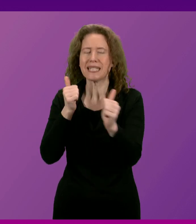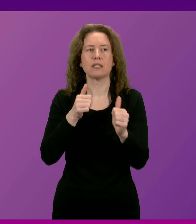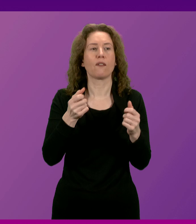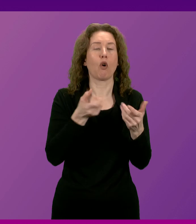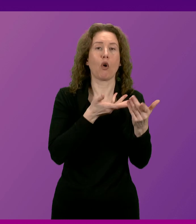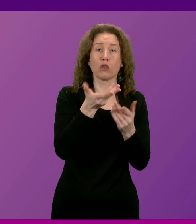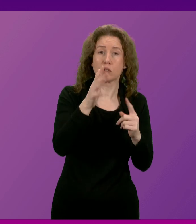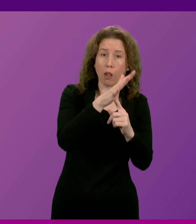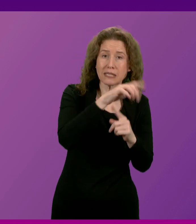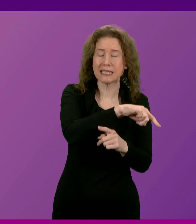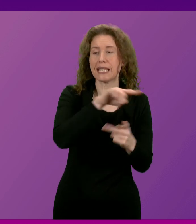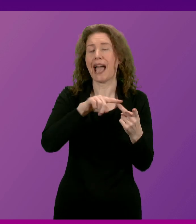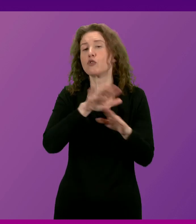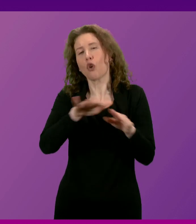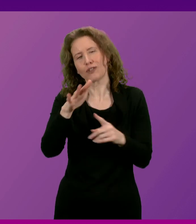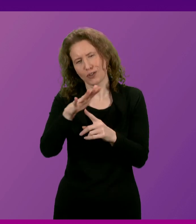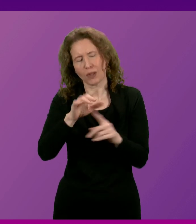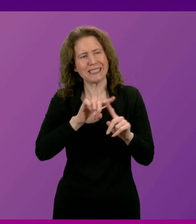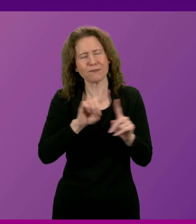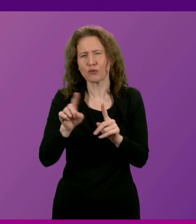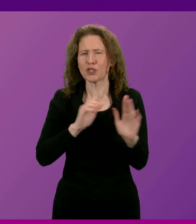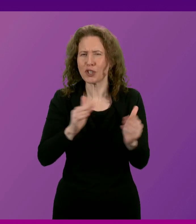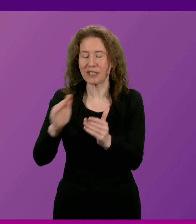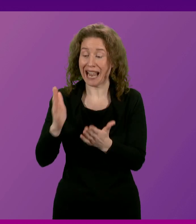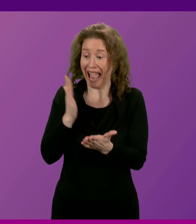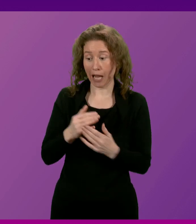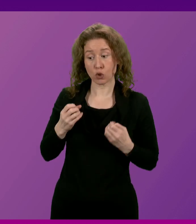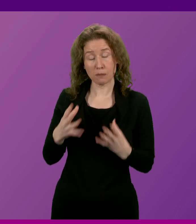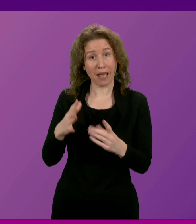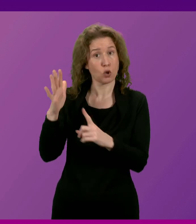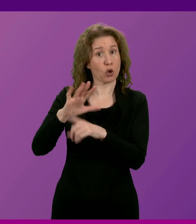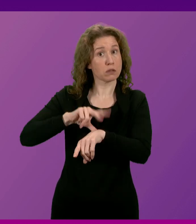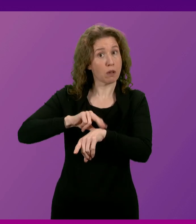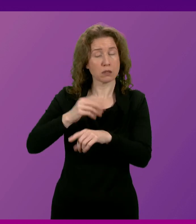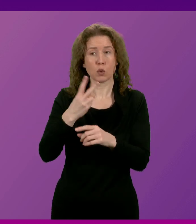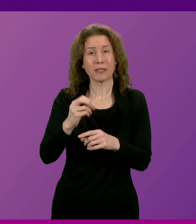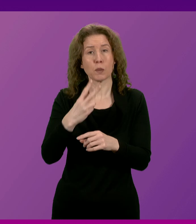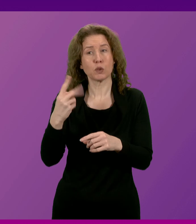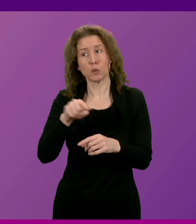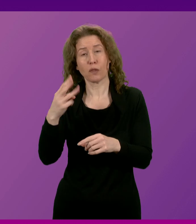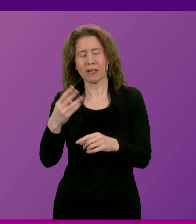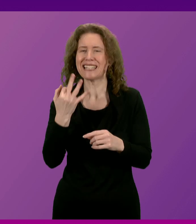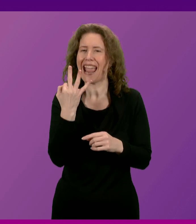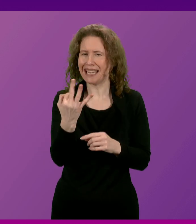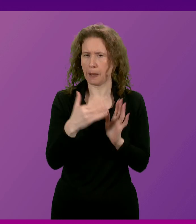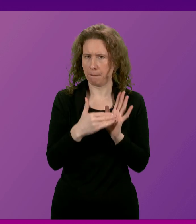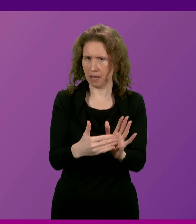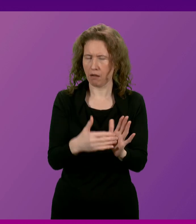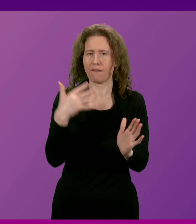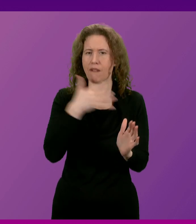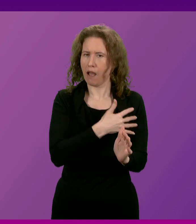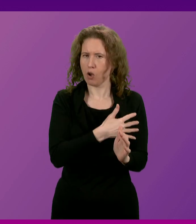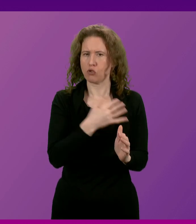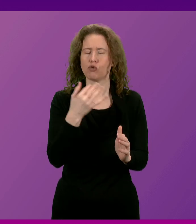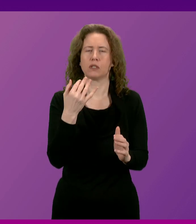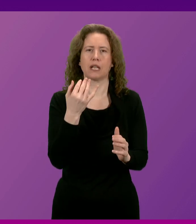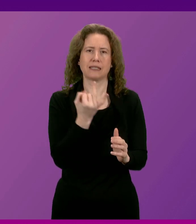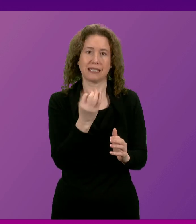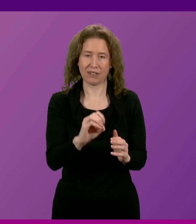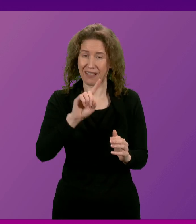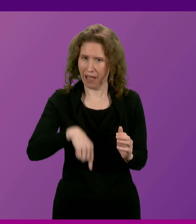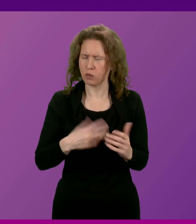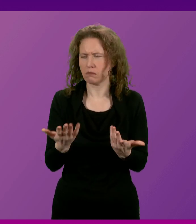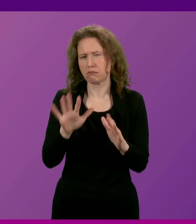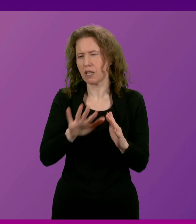goods and services. Actual spend on consultants in 2022-23 was £8,570,806, not £42 million,